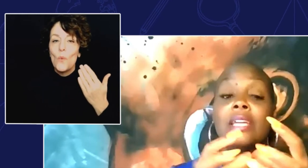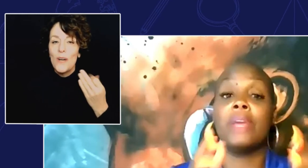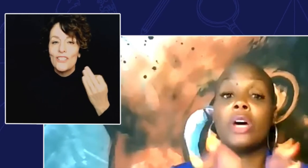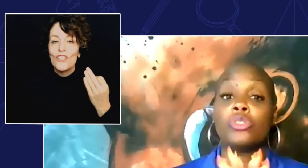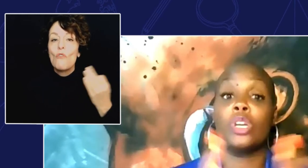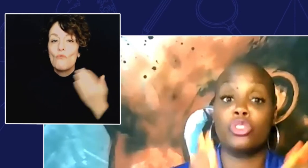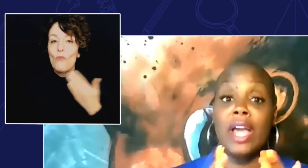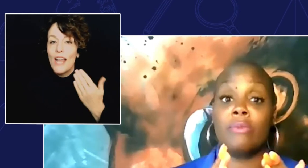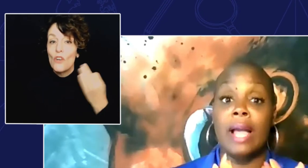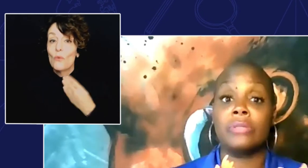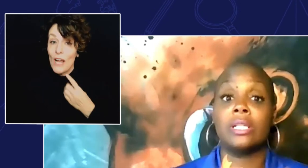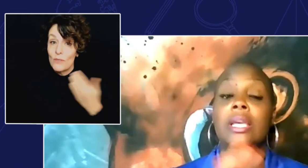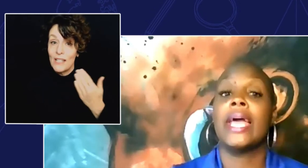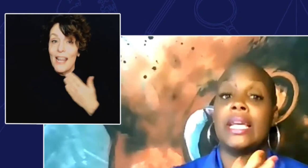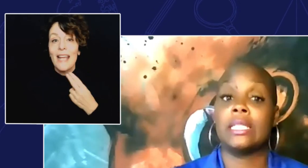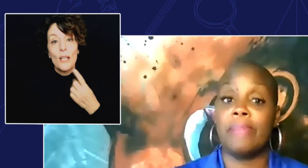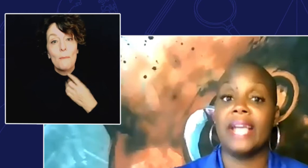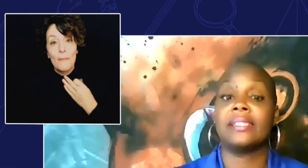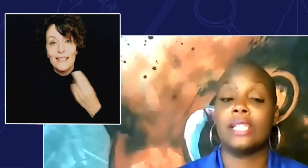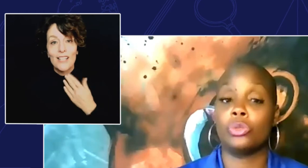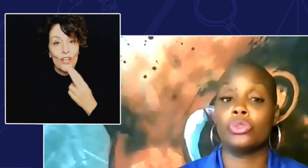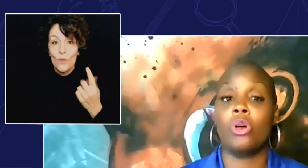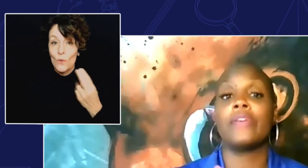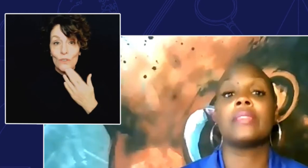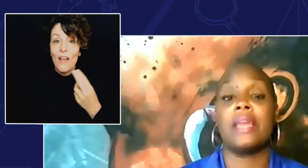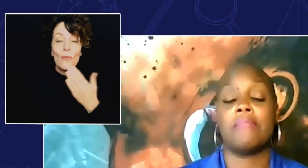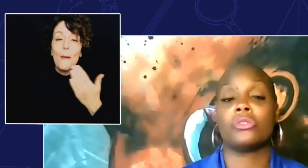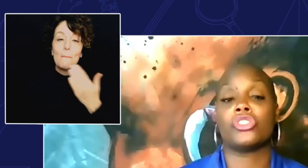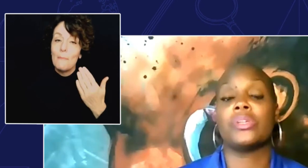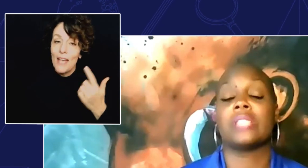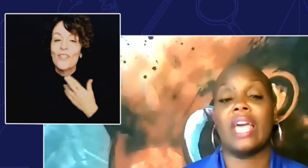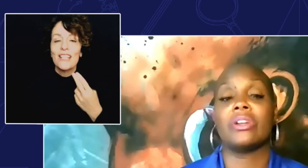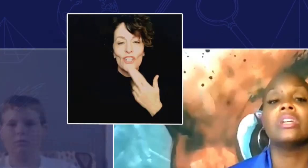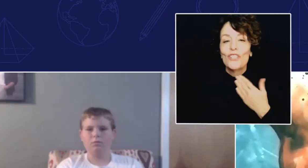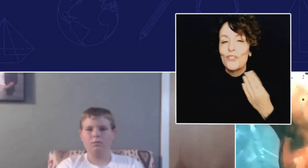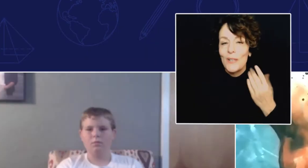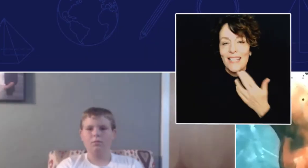it kind of melts what's right around it. And as it passes, it cools off and then that metal is joined together.